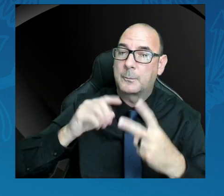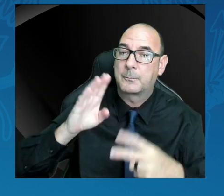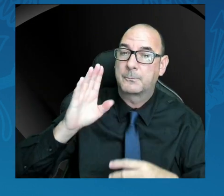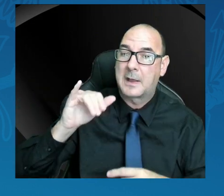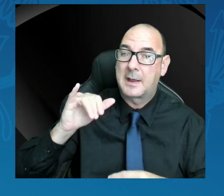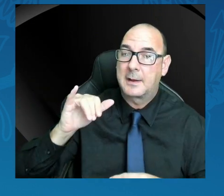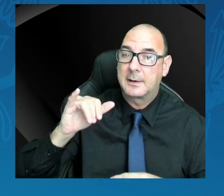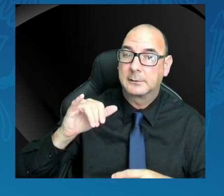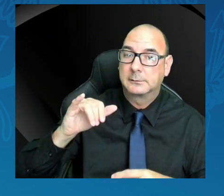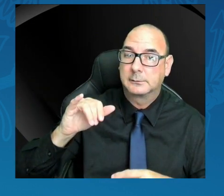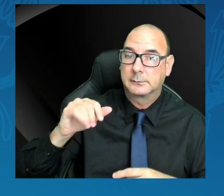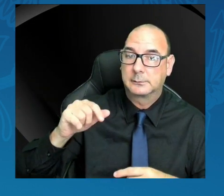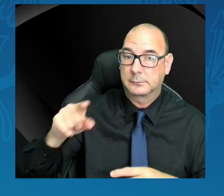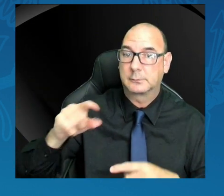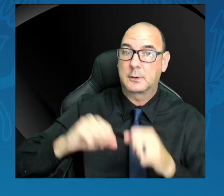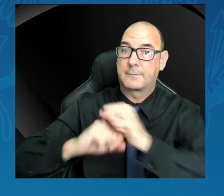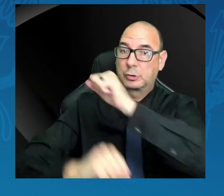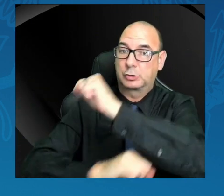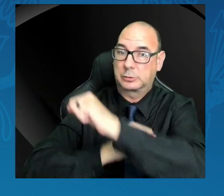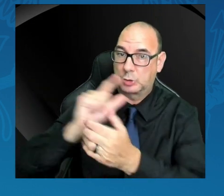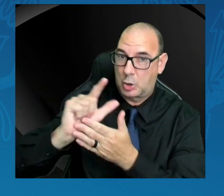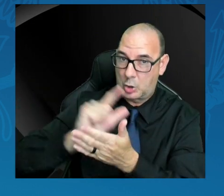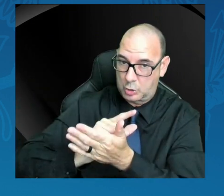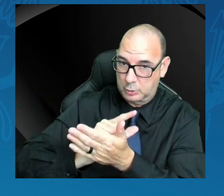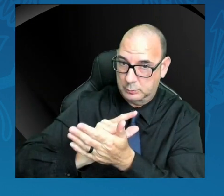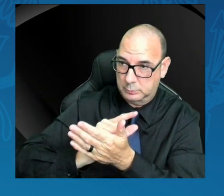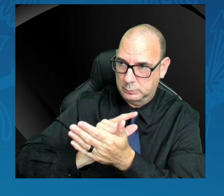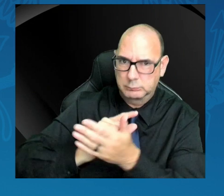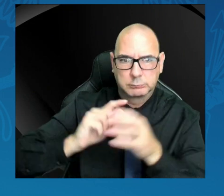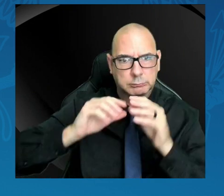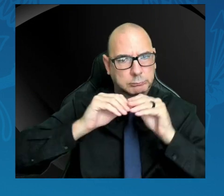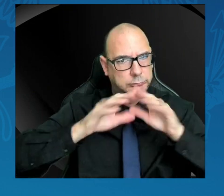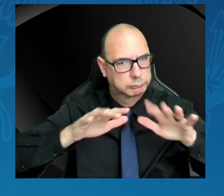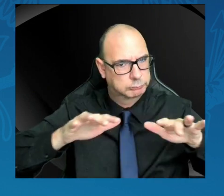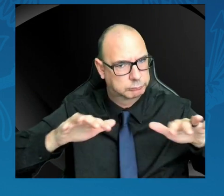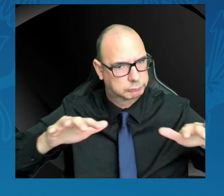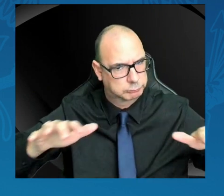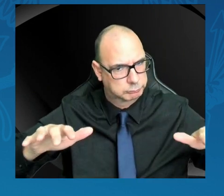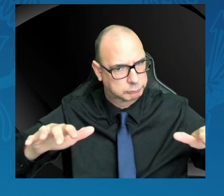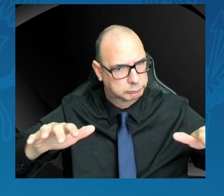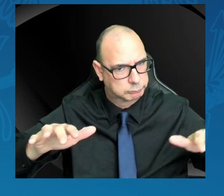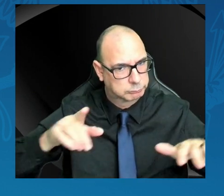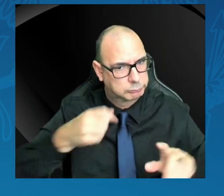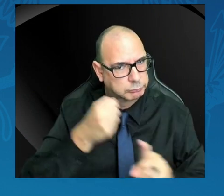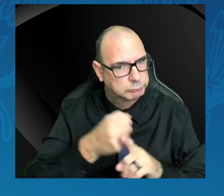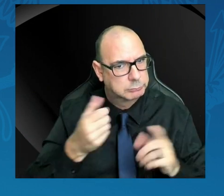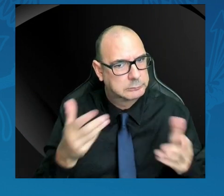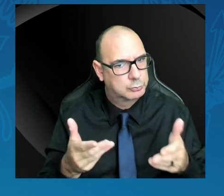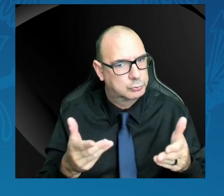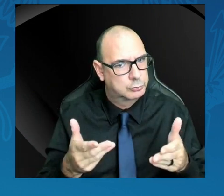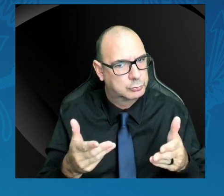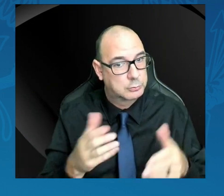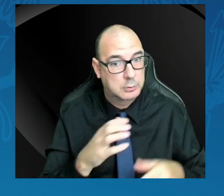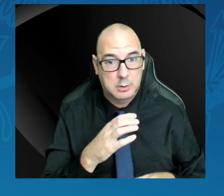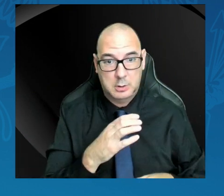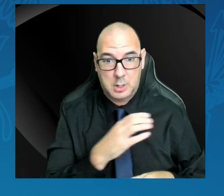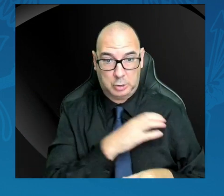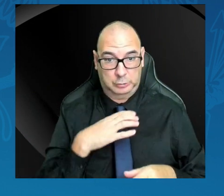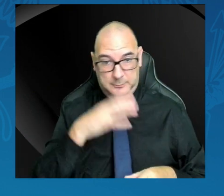and gets to places like right here where we are. Congressman Don Buyer there you are. It's great to be in your district.